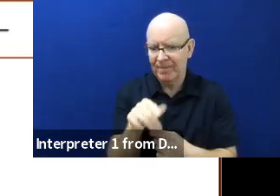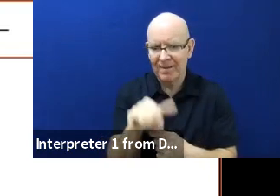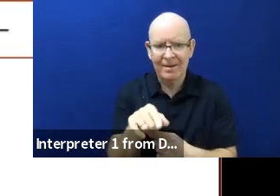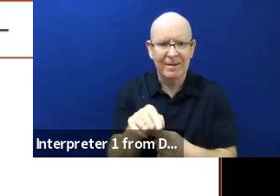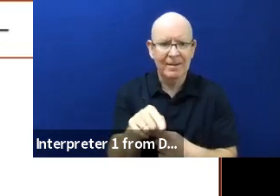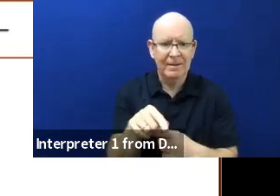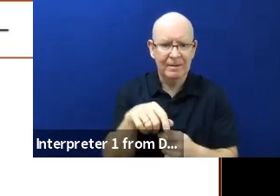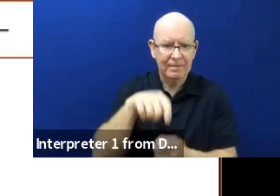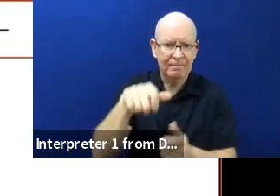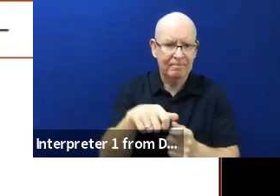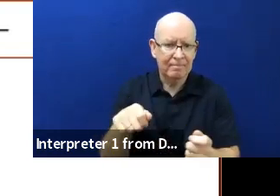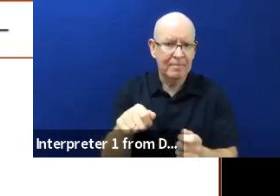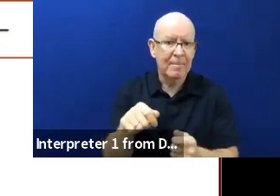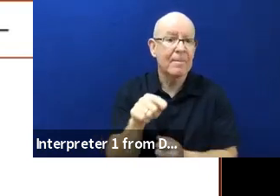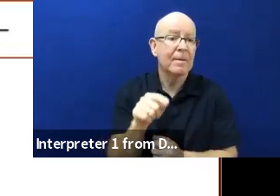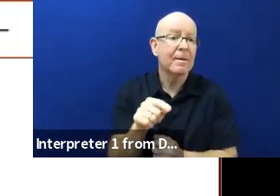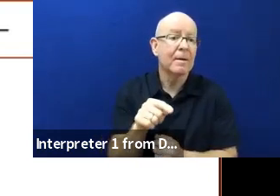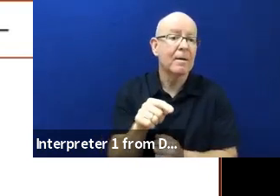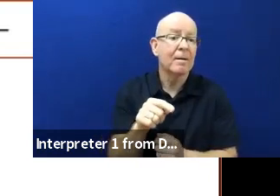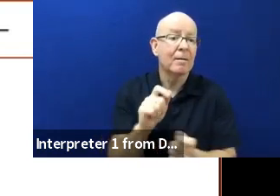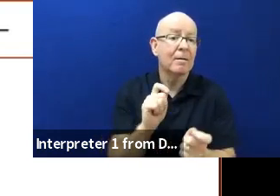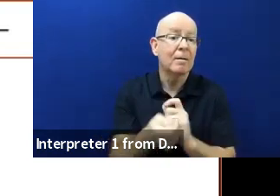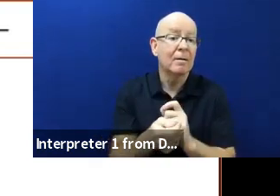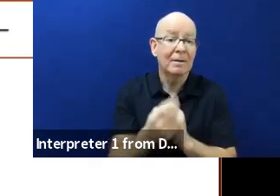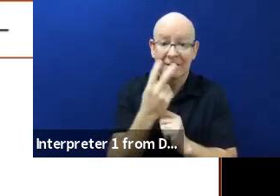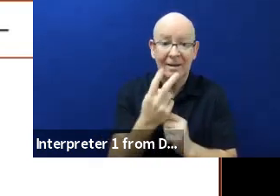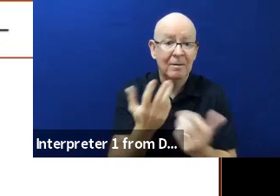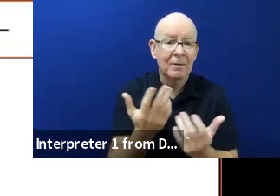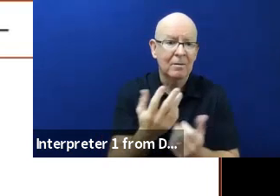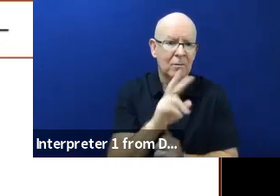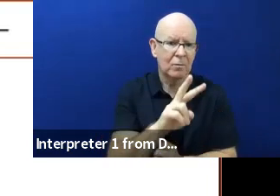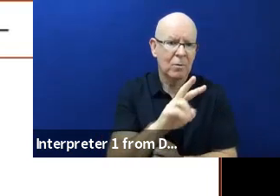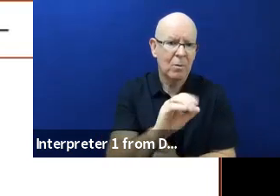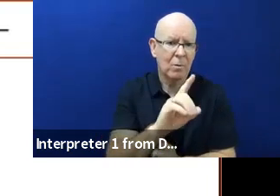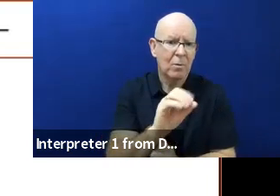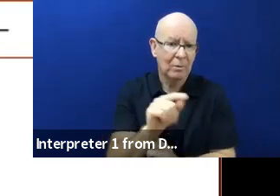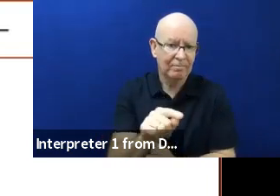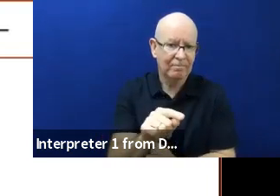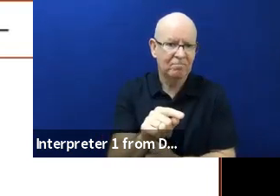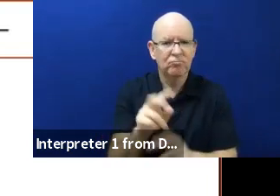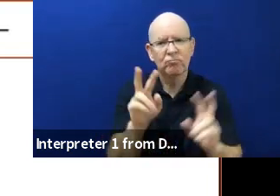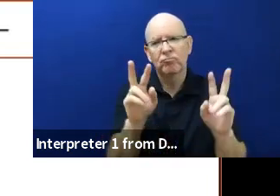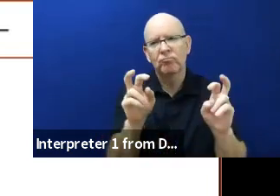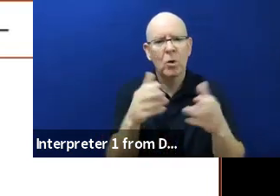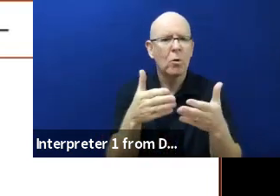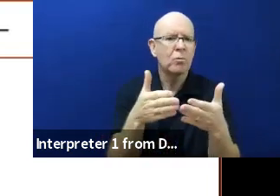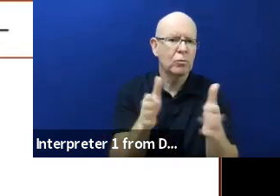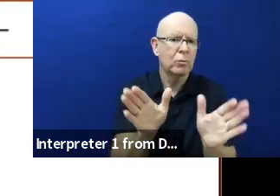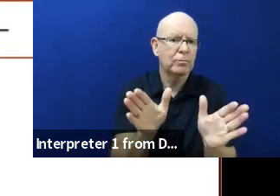for people with disabilities. And the proposal has been to create a disability allowance that